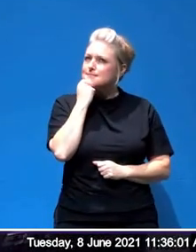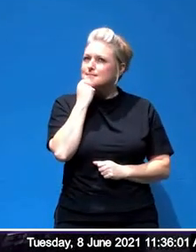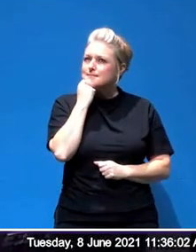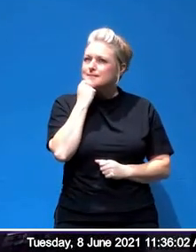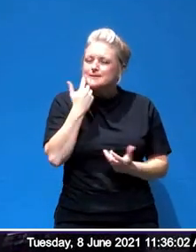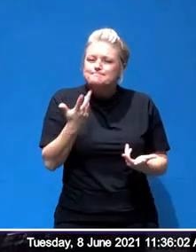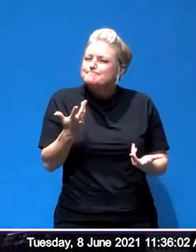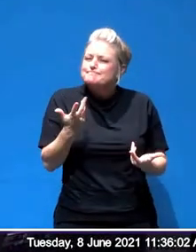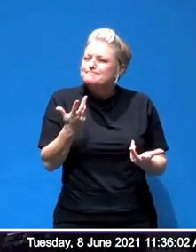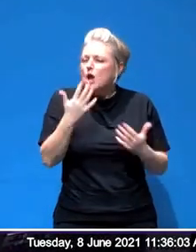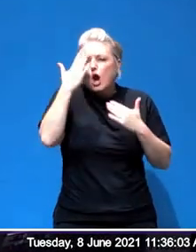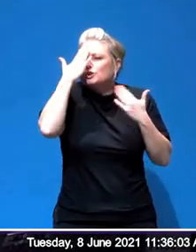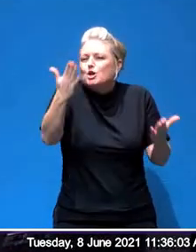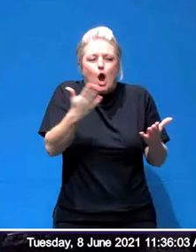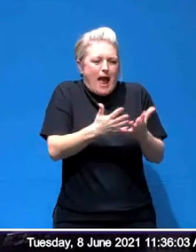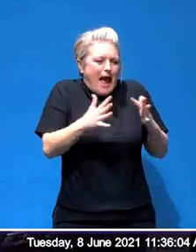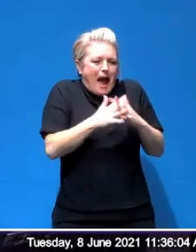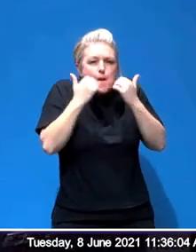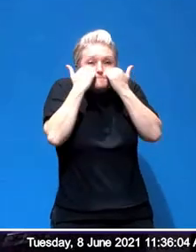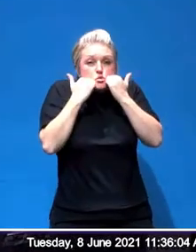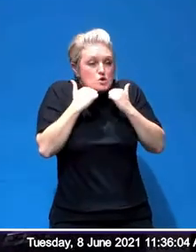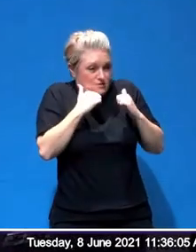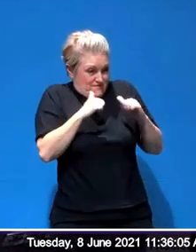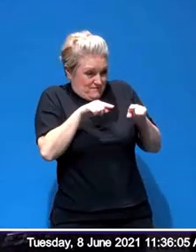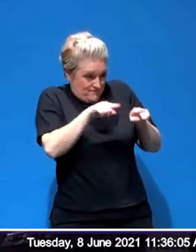It's something that you are never going to be able to prove and it's a battle